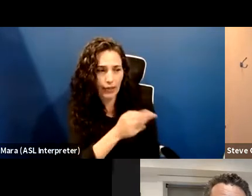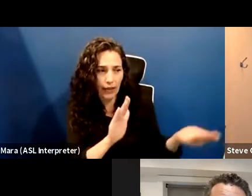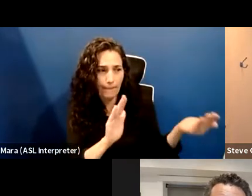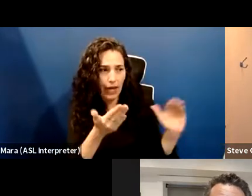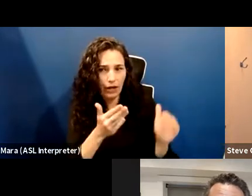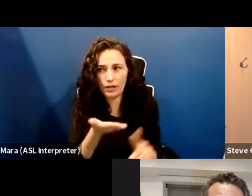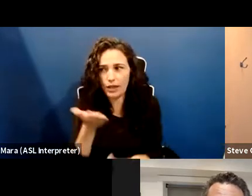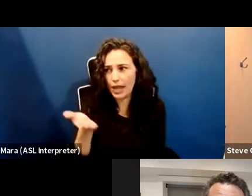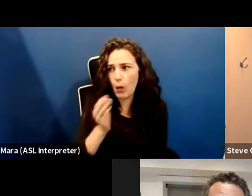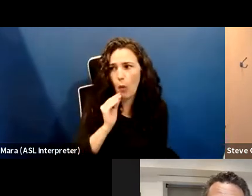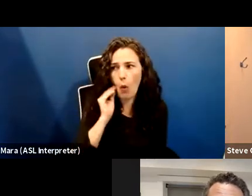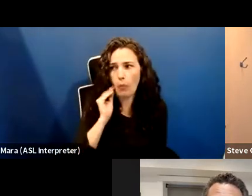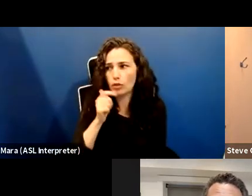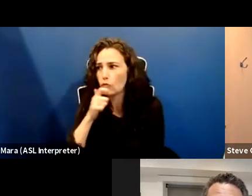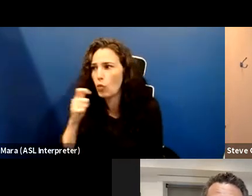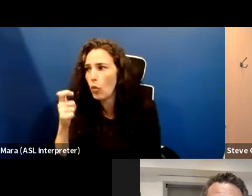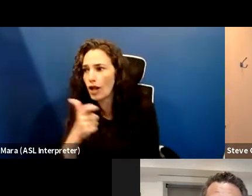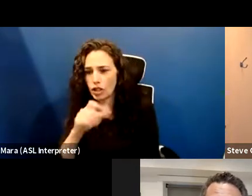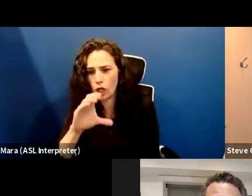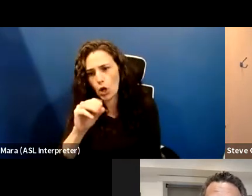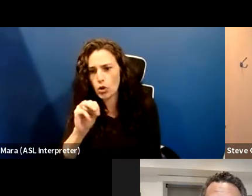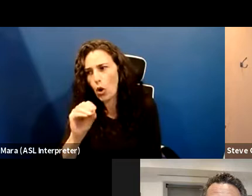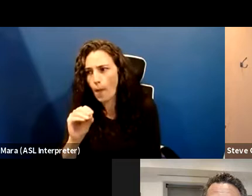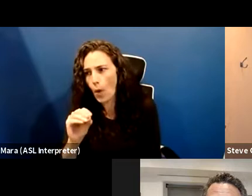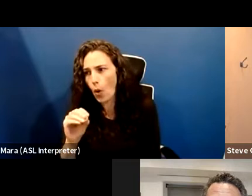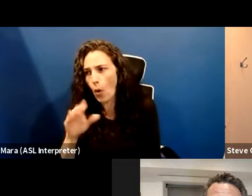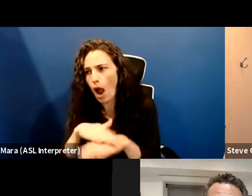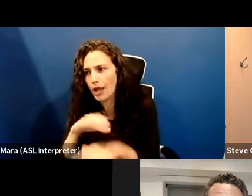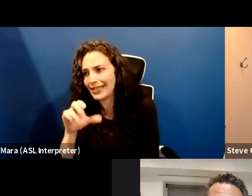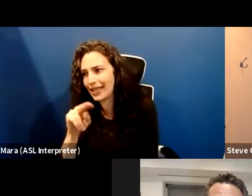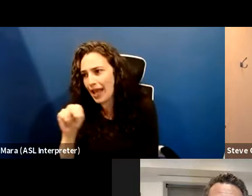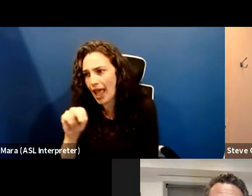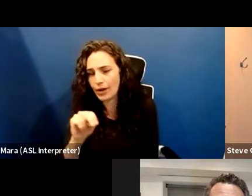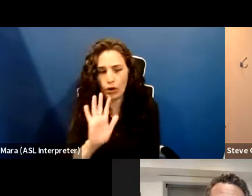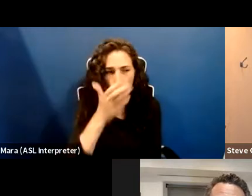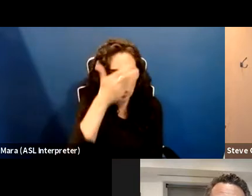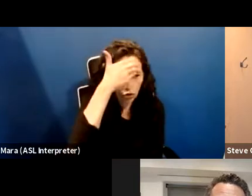you know, Cuomo on CNN or Trump on Fox, because there was so much misinformation out there.